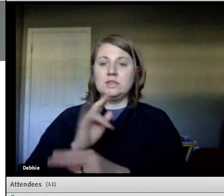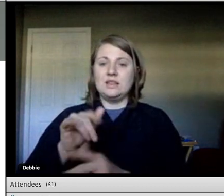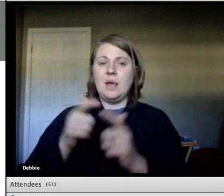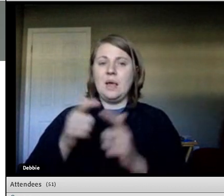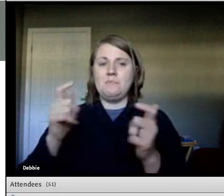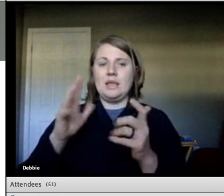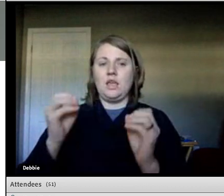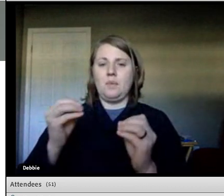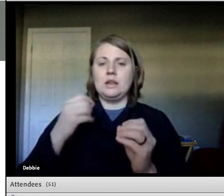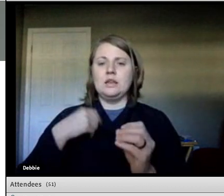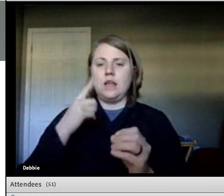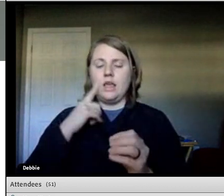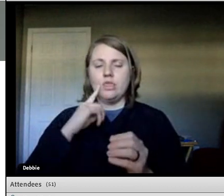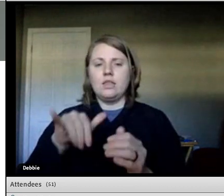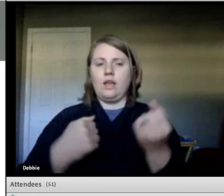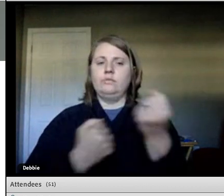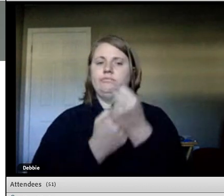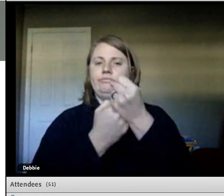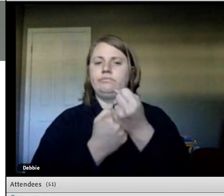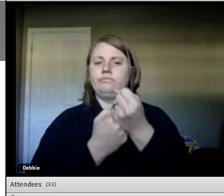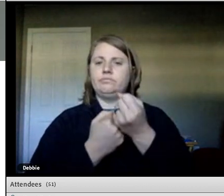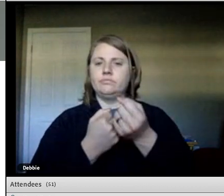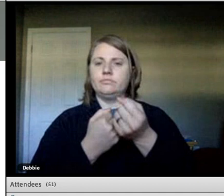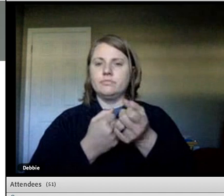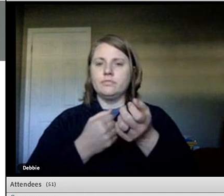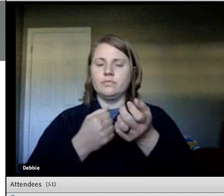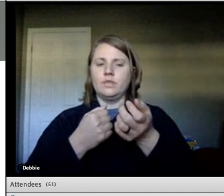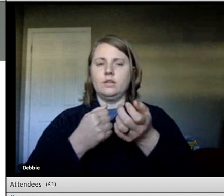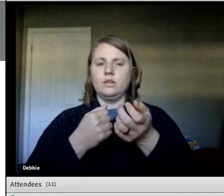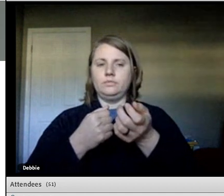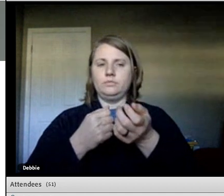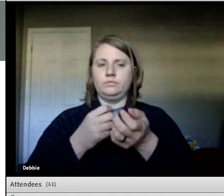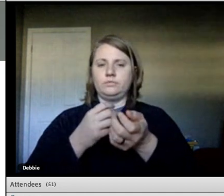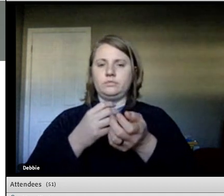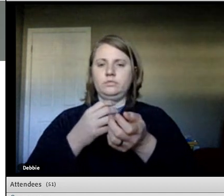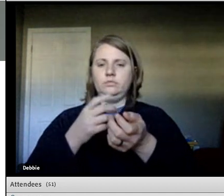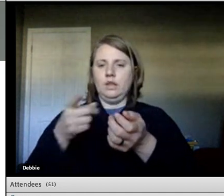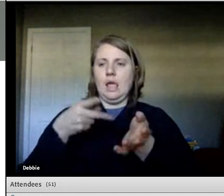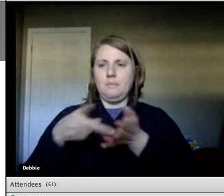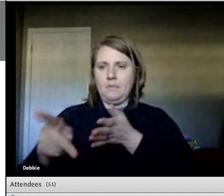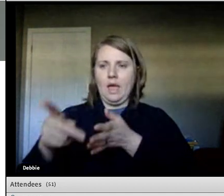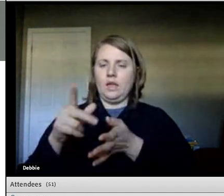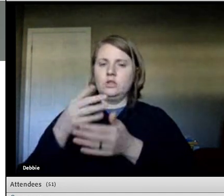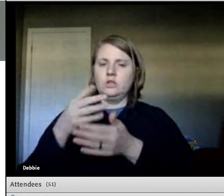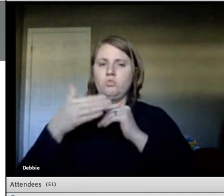so that the rest of us don't really have to pay much, and it integrates with a lot of the other stuff that we're talking about today,